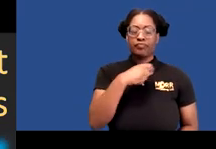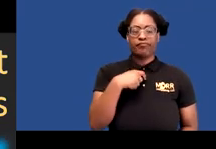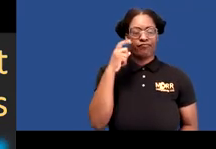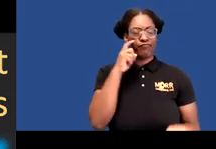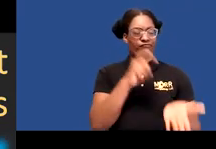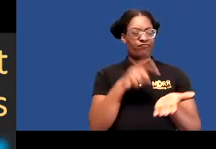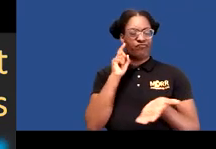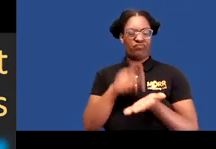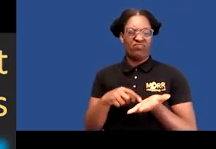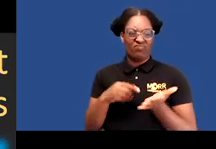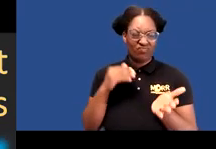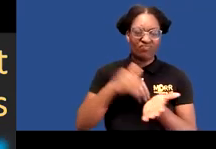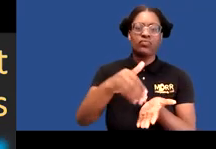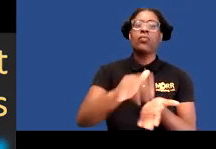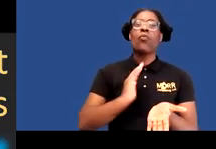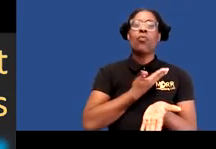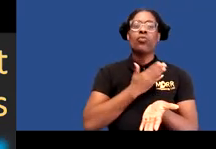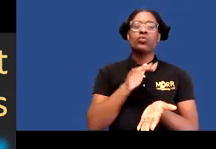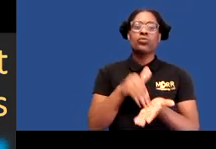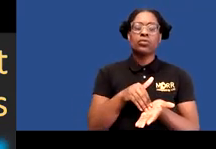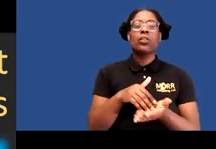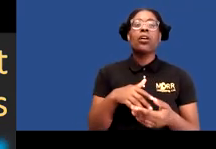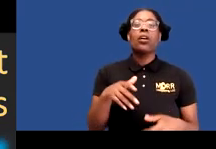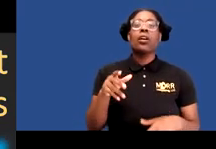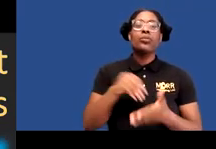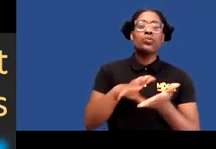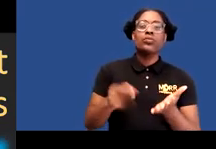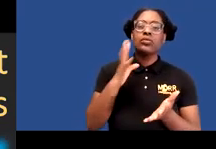where writers come in with with a great deal of frustration,